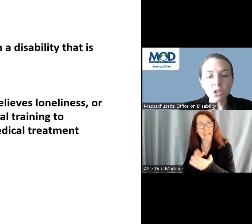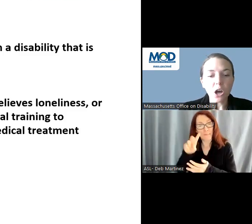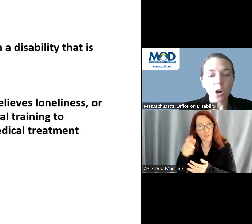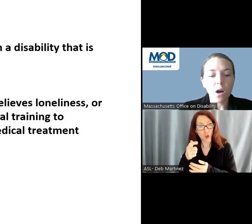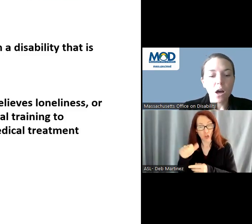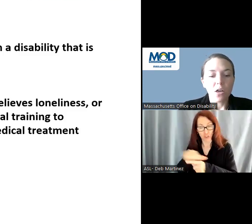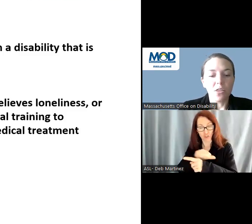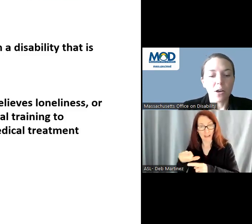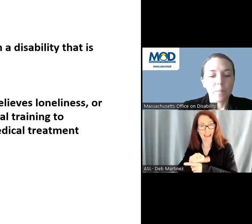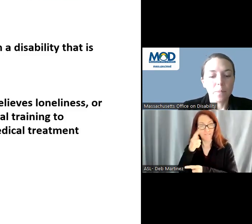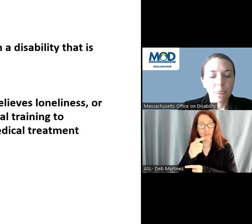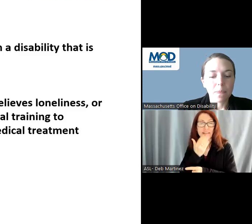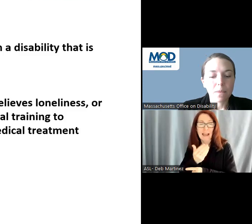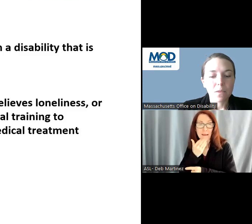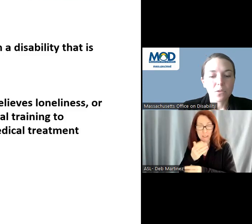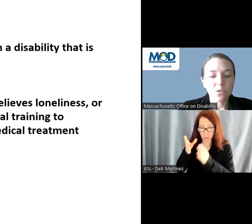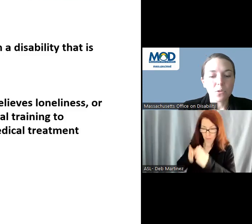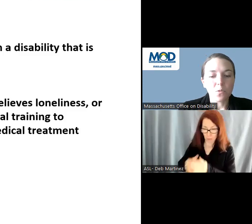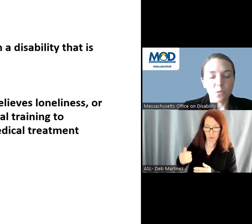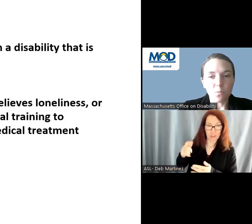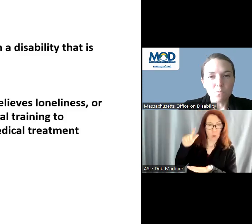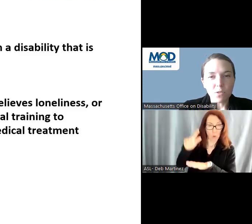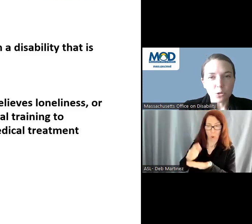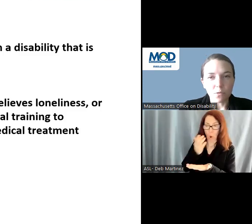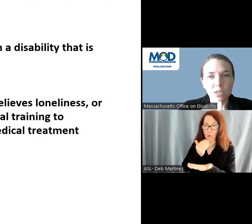so the the the sort of the defining characteristic